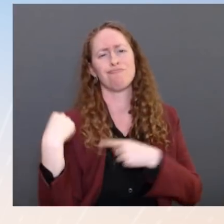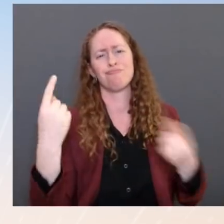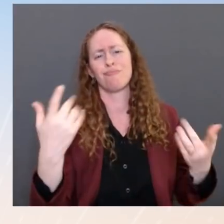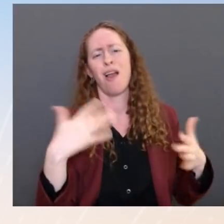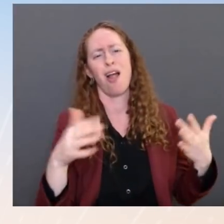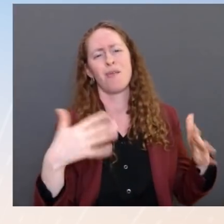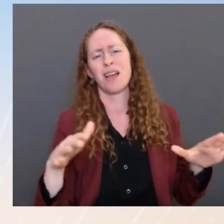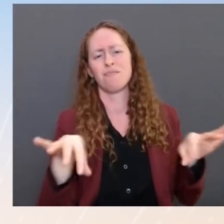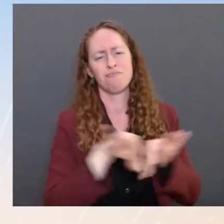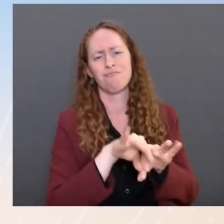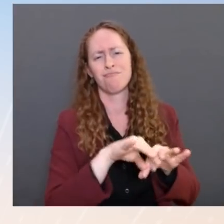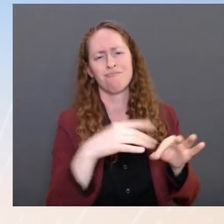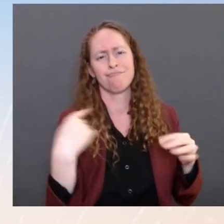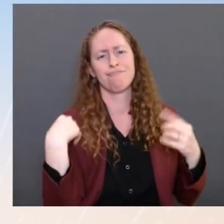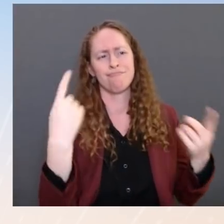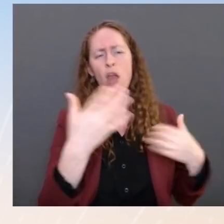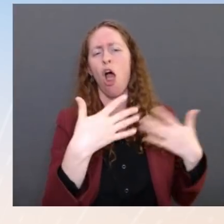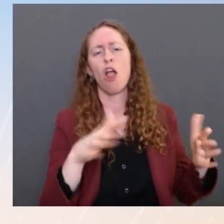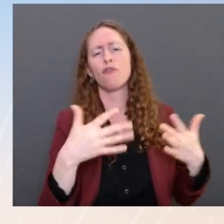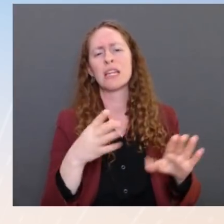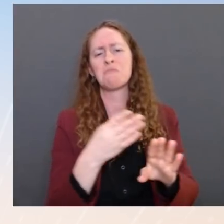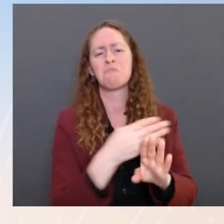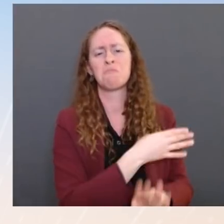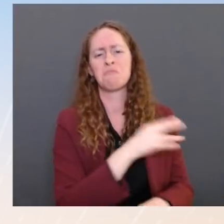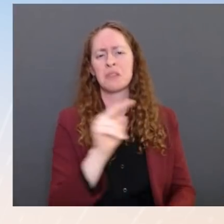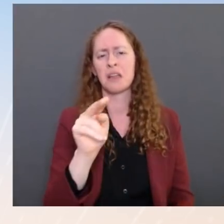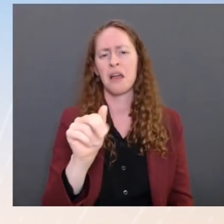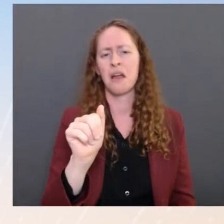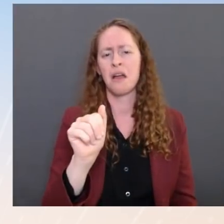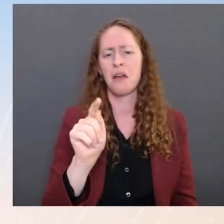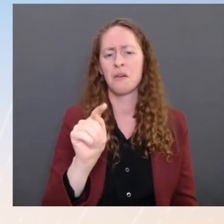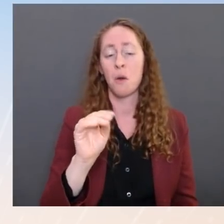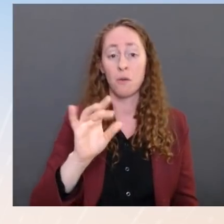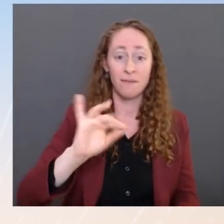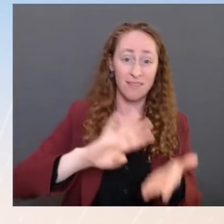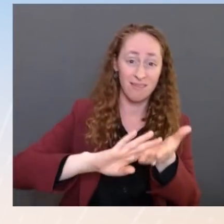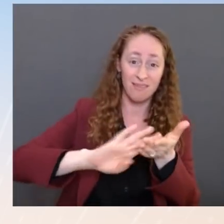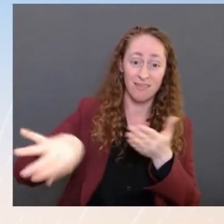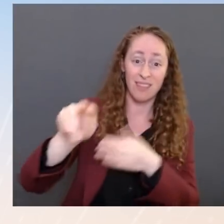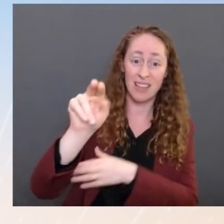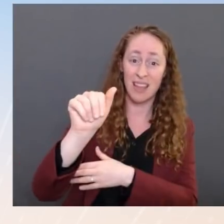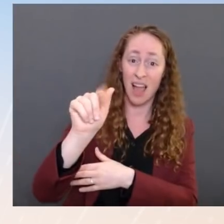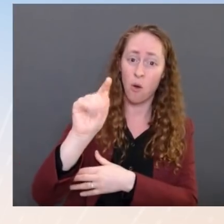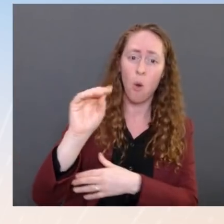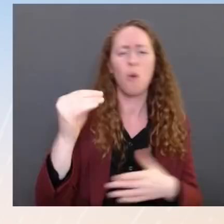our militaries have worked together for many years. We're confident that we can find ways to work with them, address any concerns